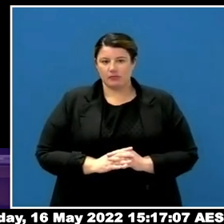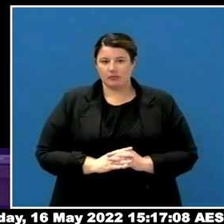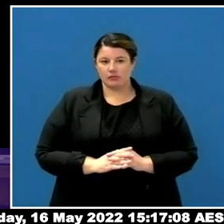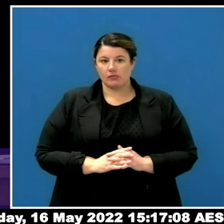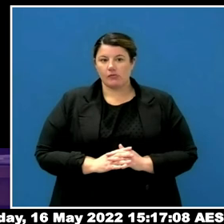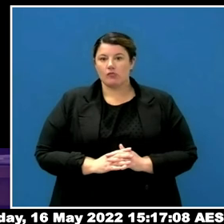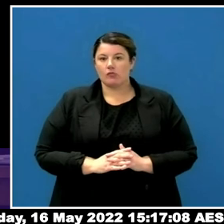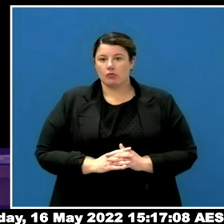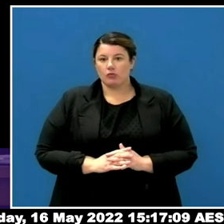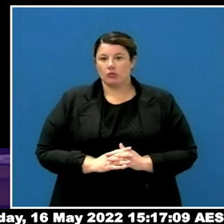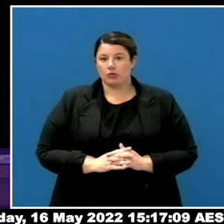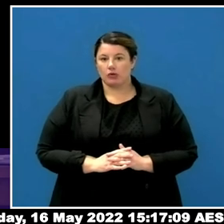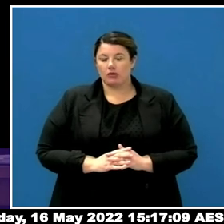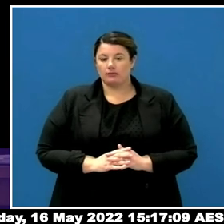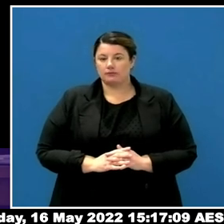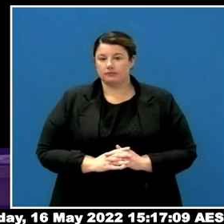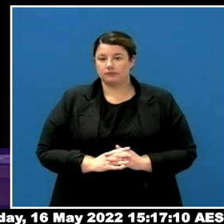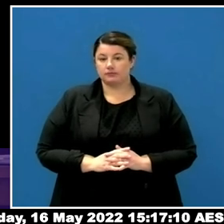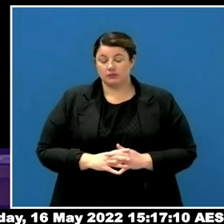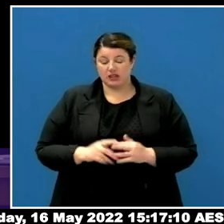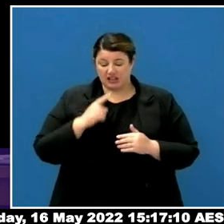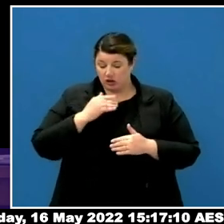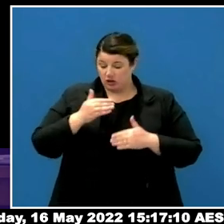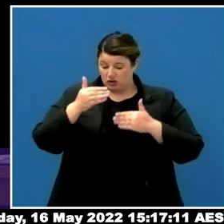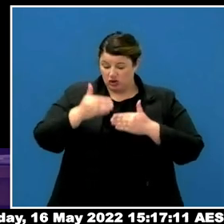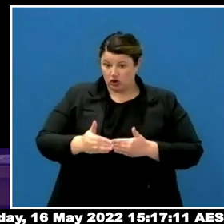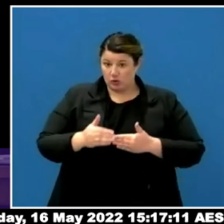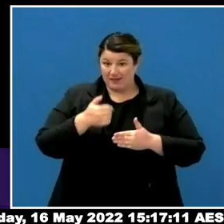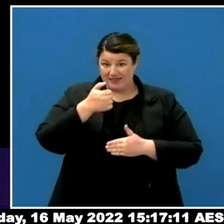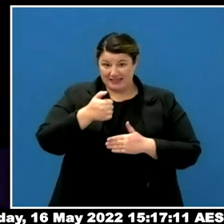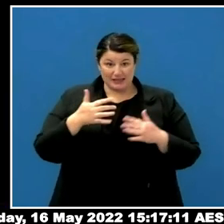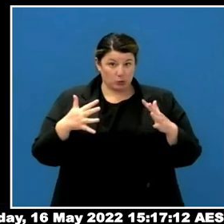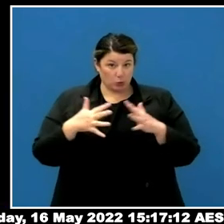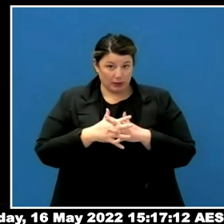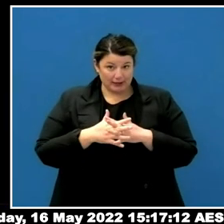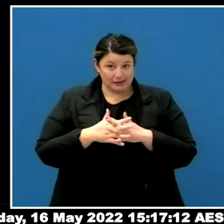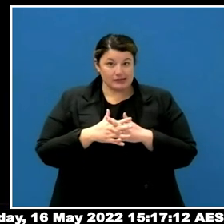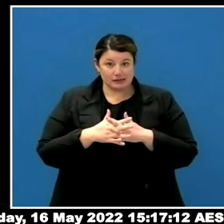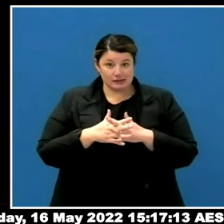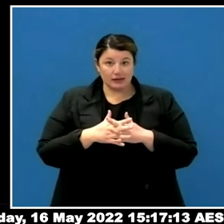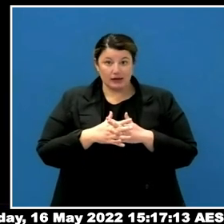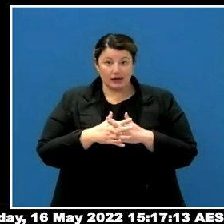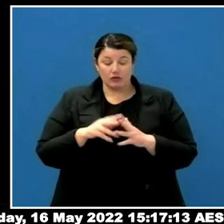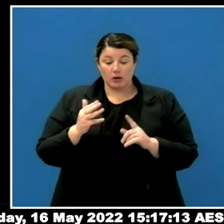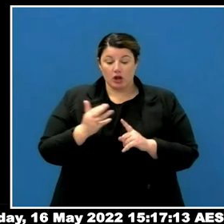Yes. MR FOGARTY: This is from 9 October 2018 to 19 November 2018.